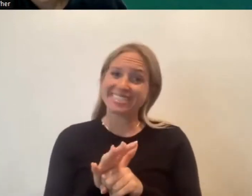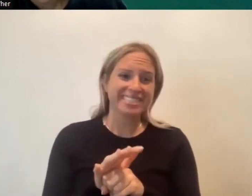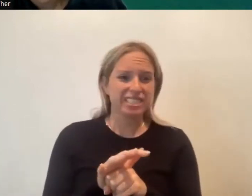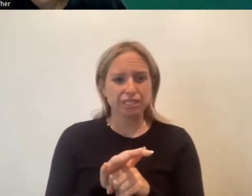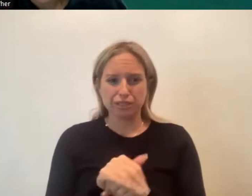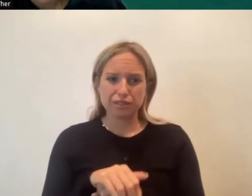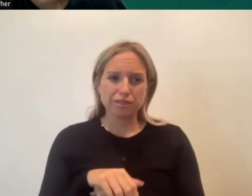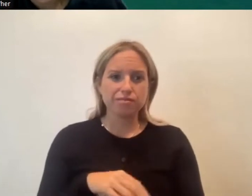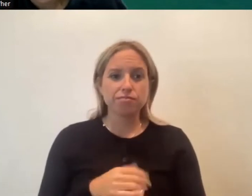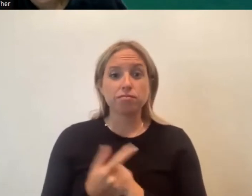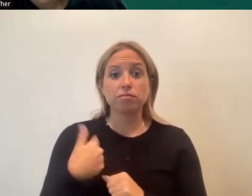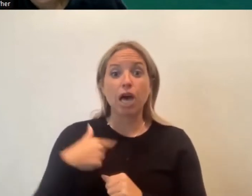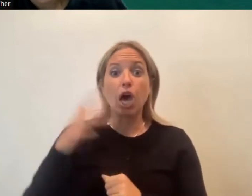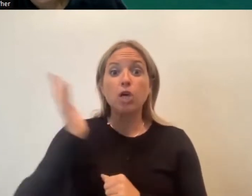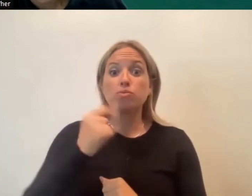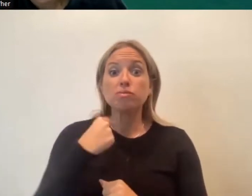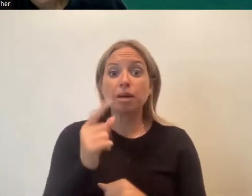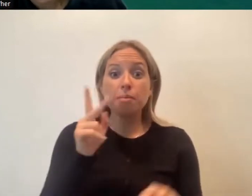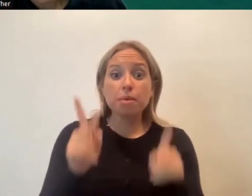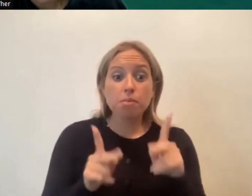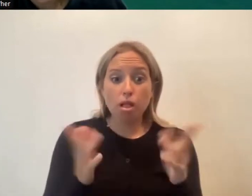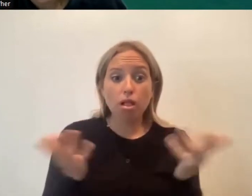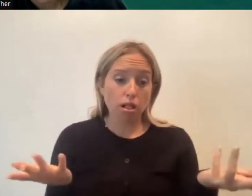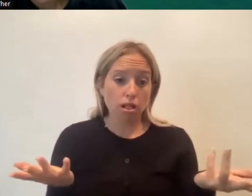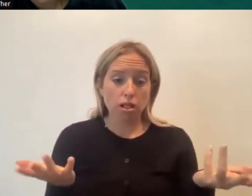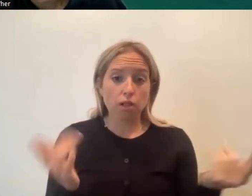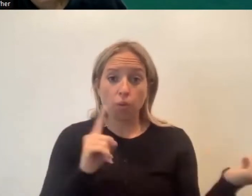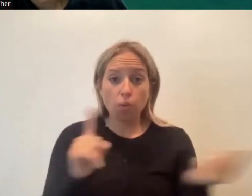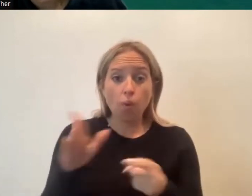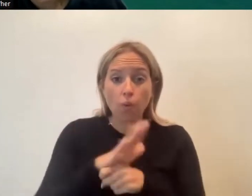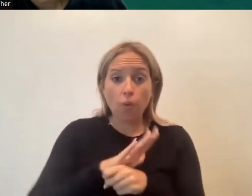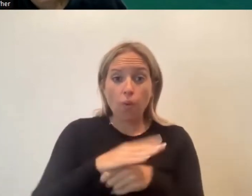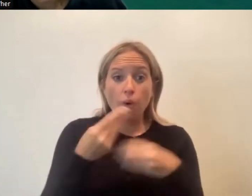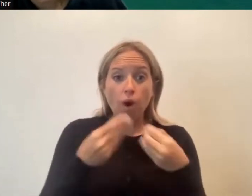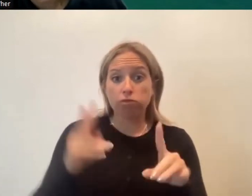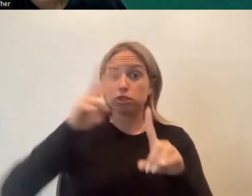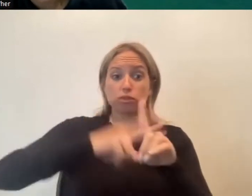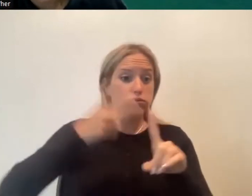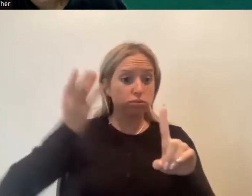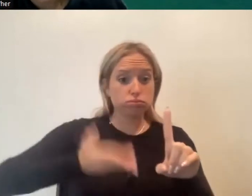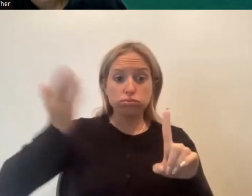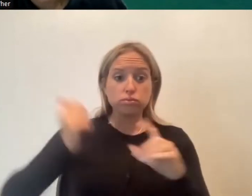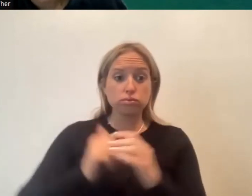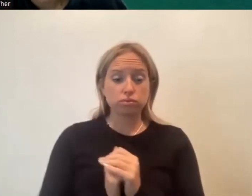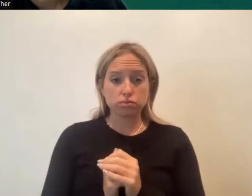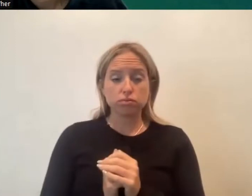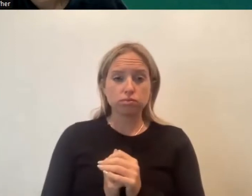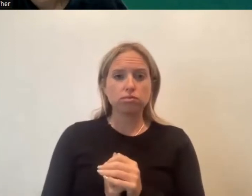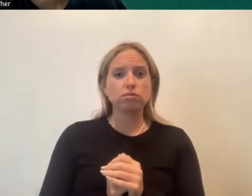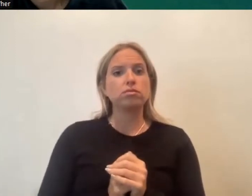I used to tell my folks, "You can go down to your local office and apply. You can go online and apply.